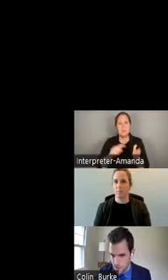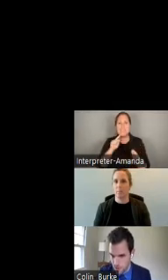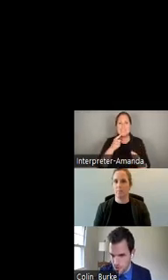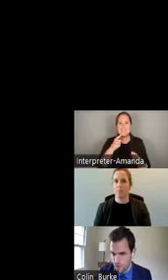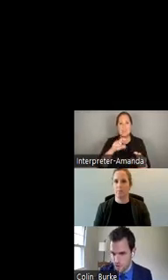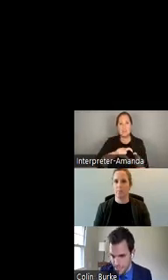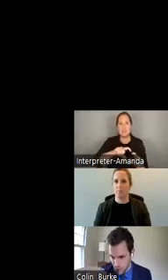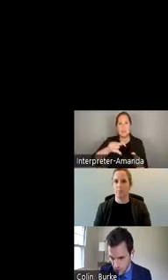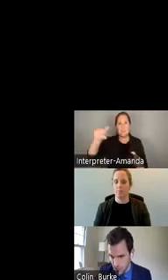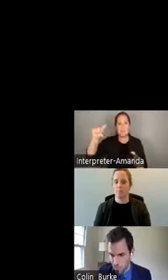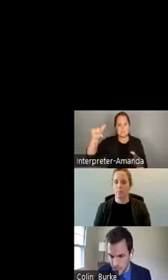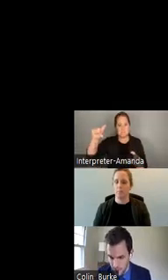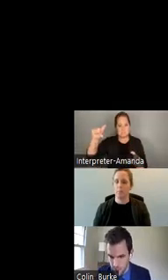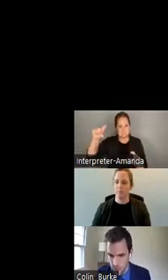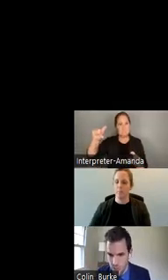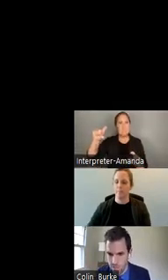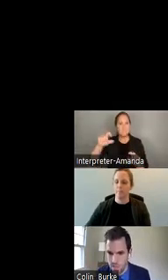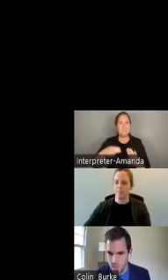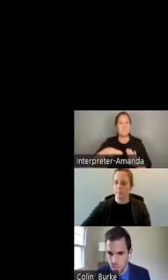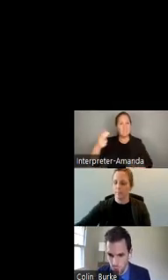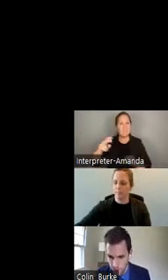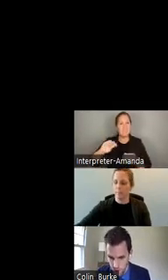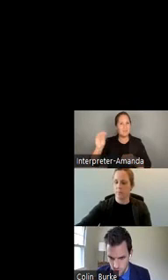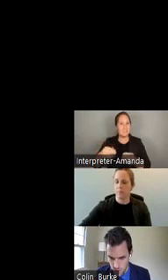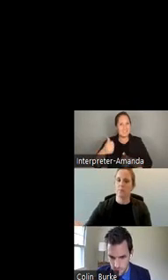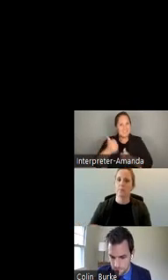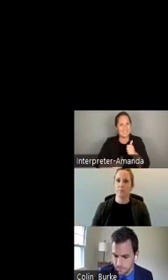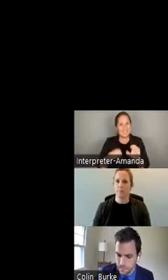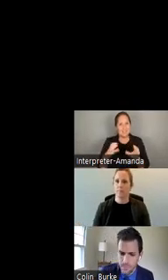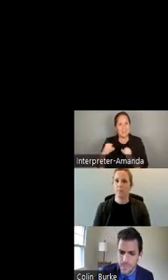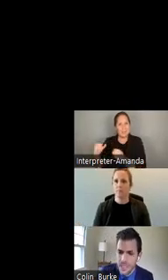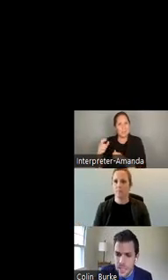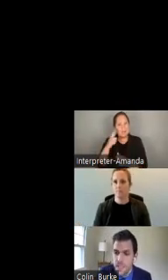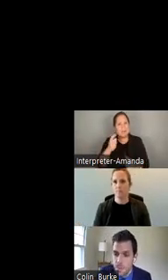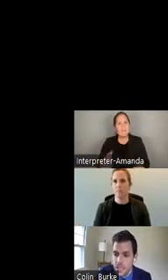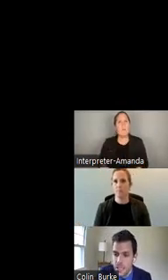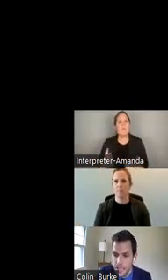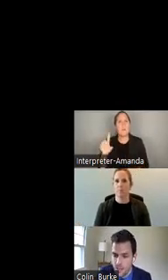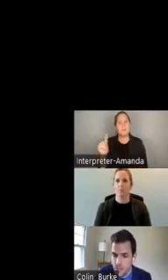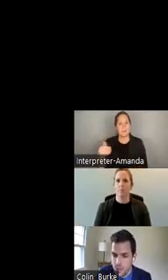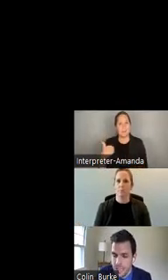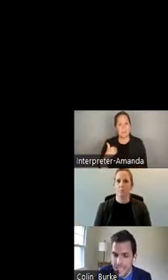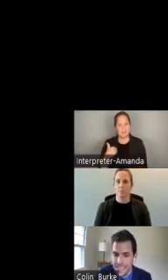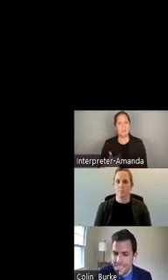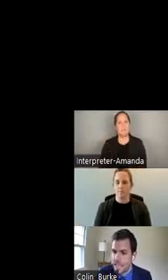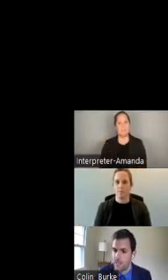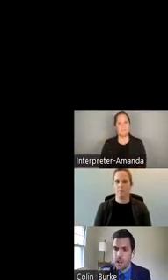disorder there's just increasing rates of each category of disorders speaking again to this kind